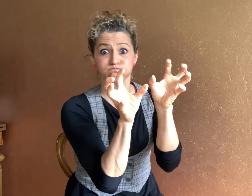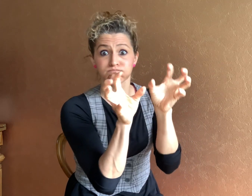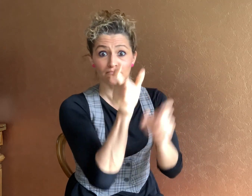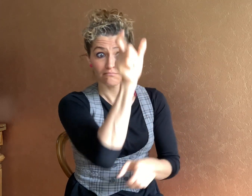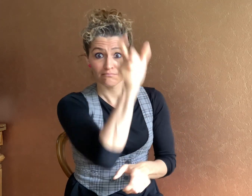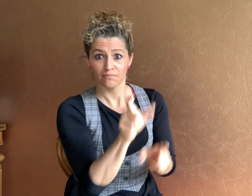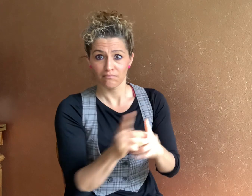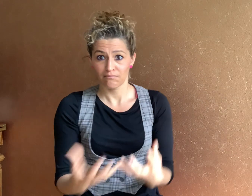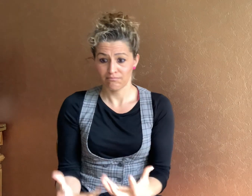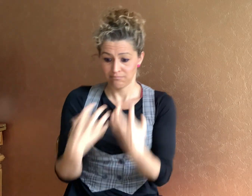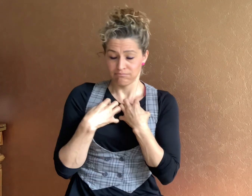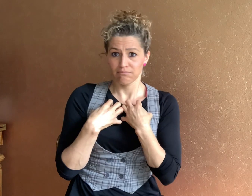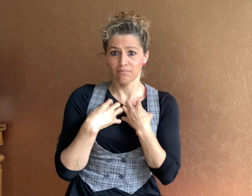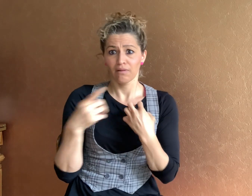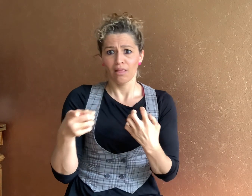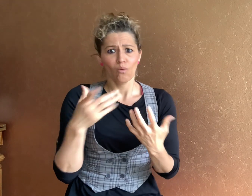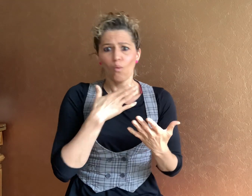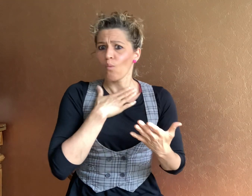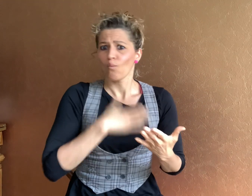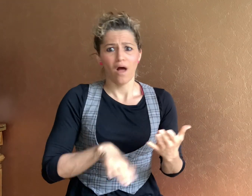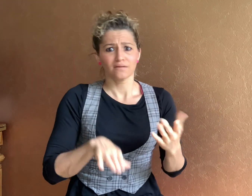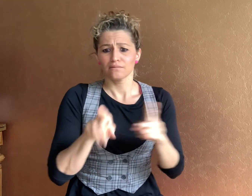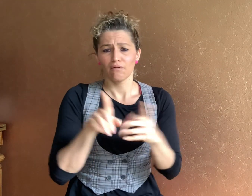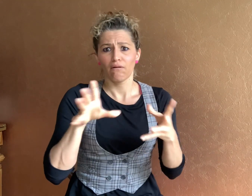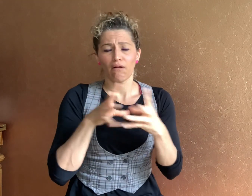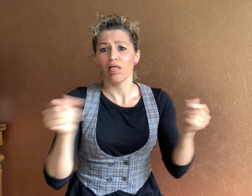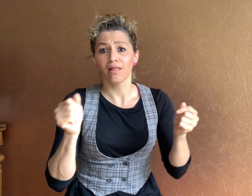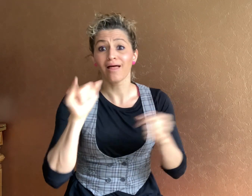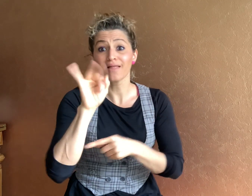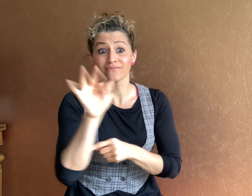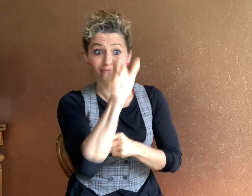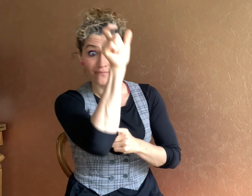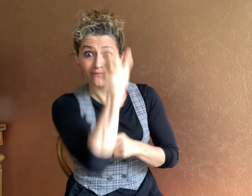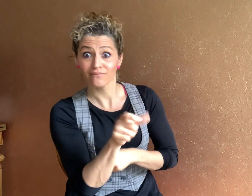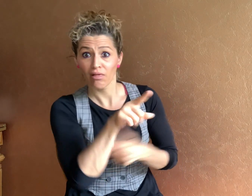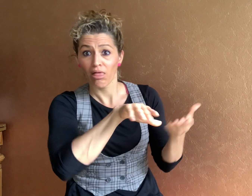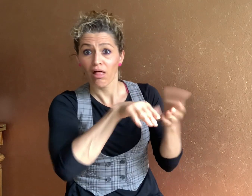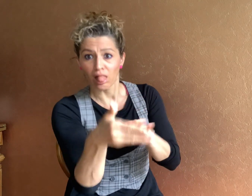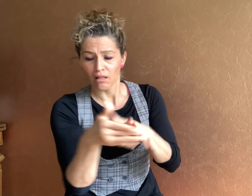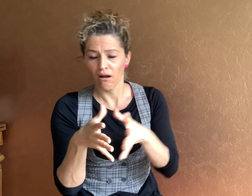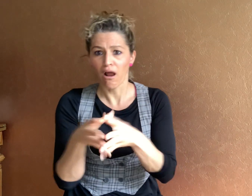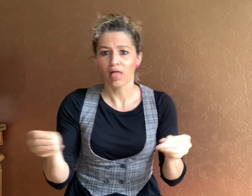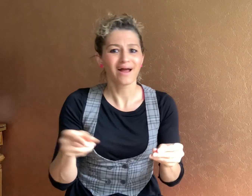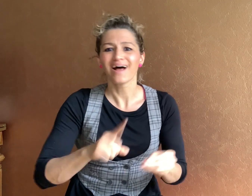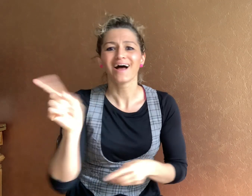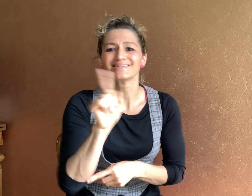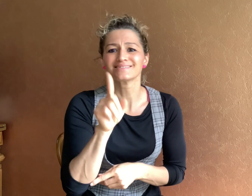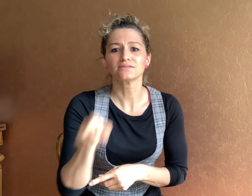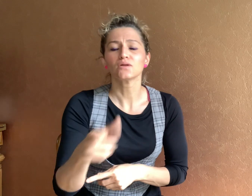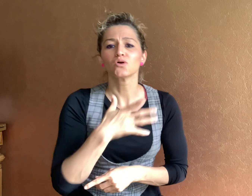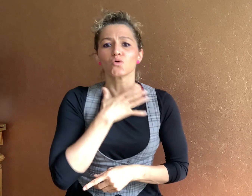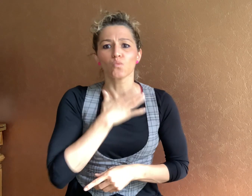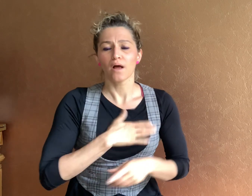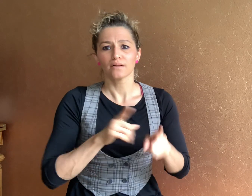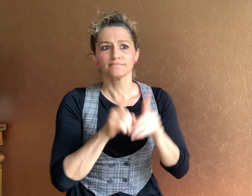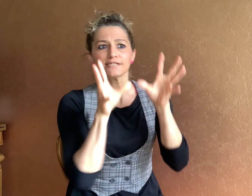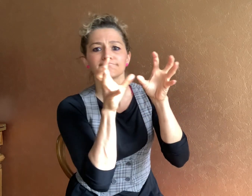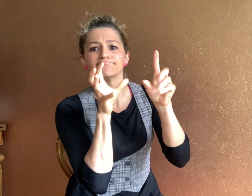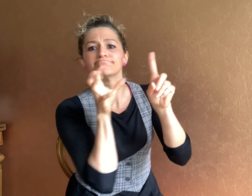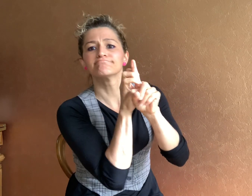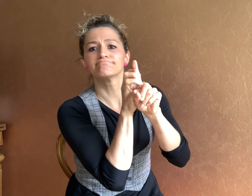not to damage the host (humans) so it evolves